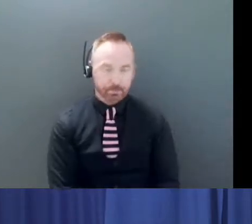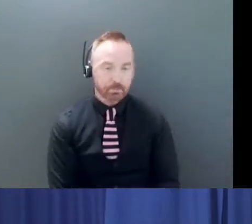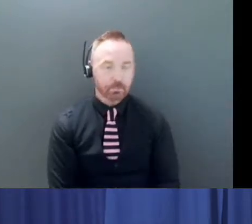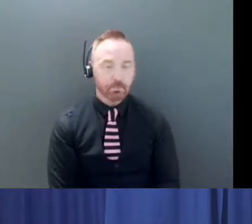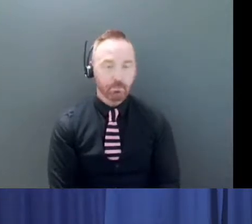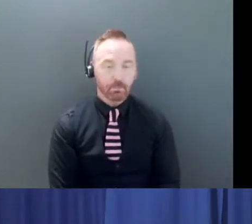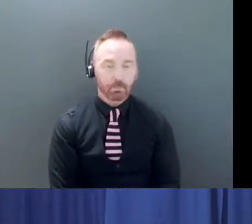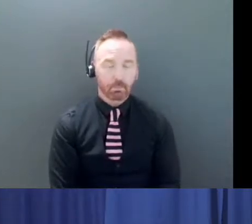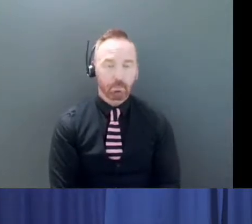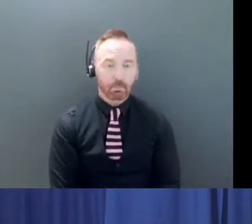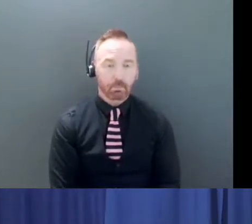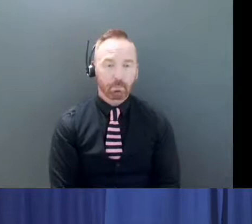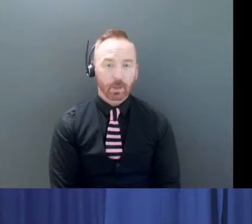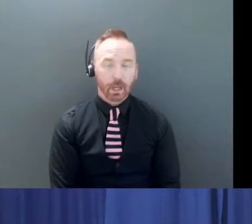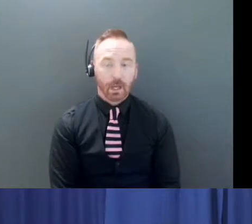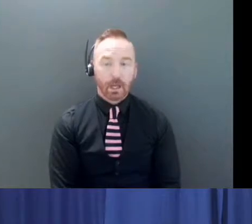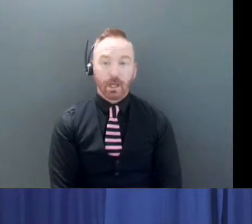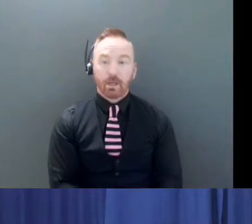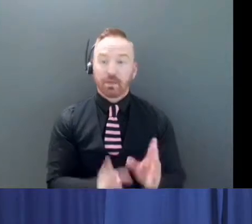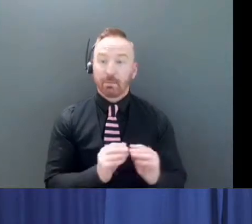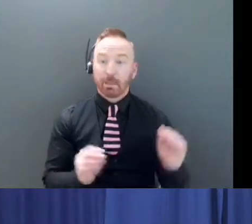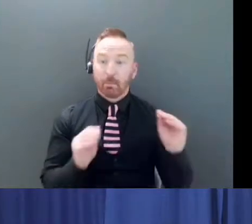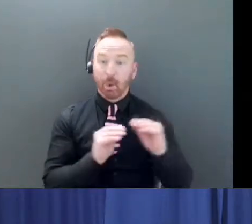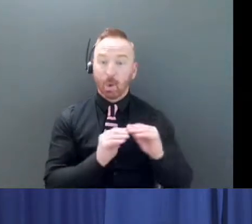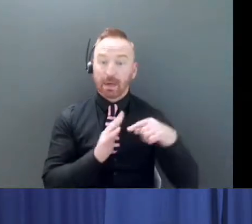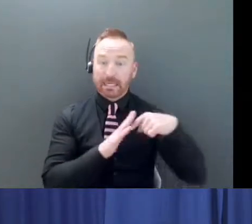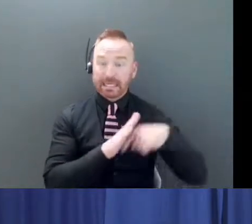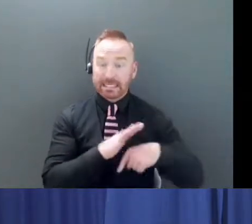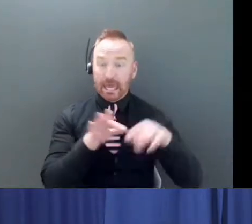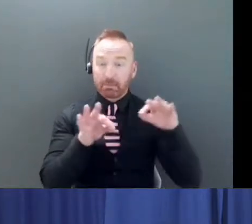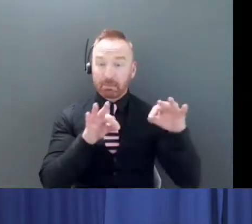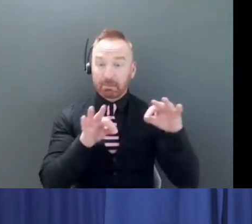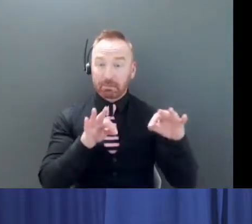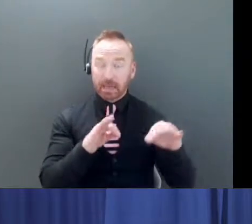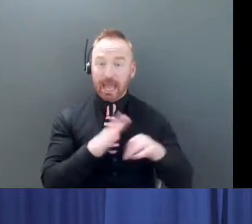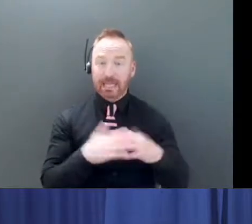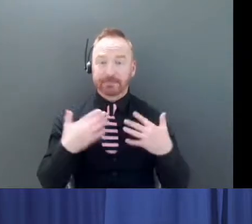direction and guidance as Minister MacLean noted. But for the time being these